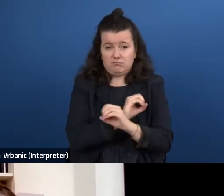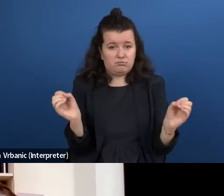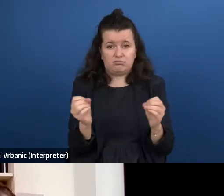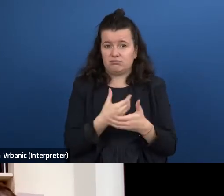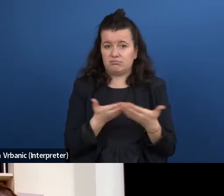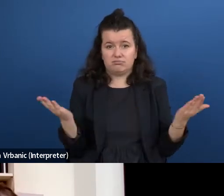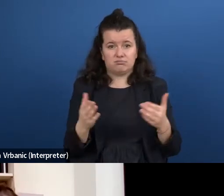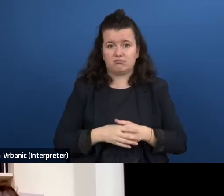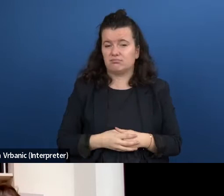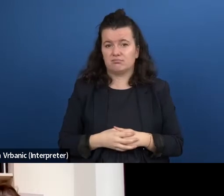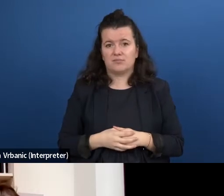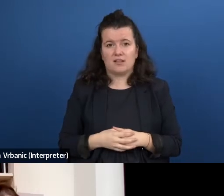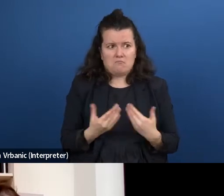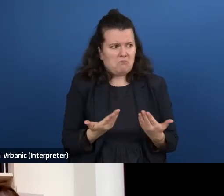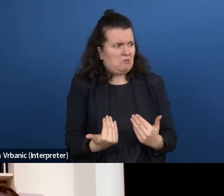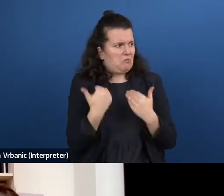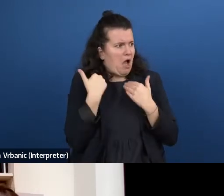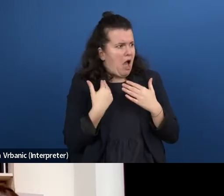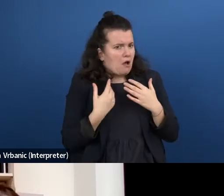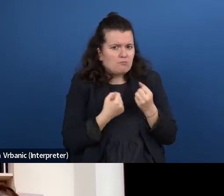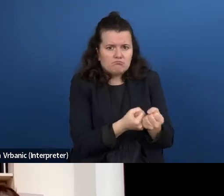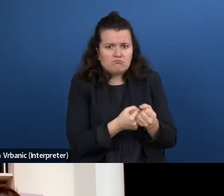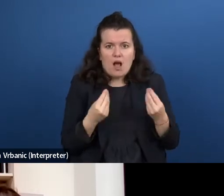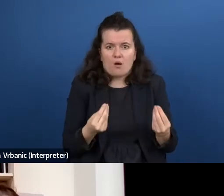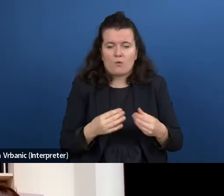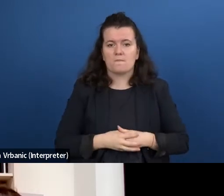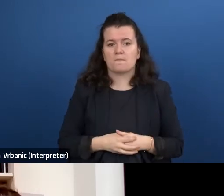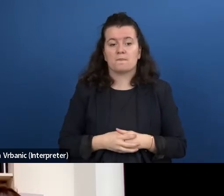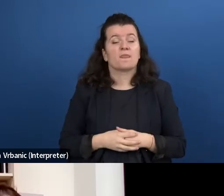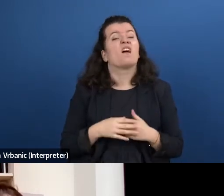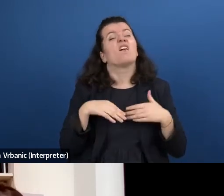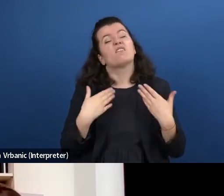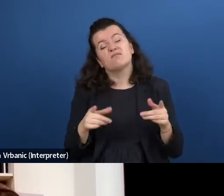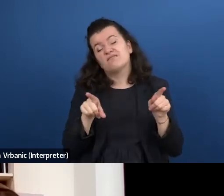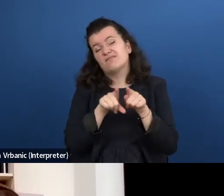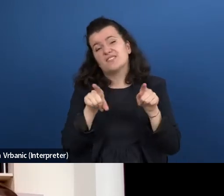And finally, we considered legislation is repressive instead of preventive